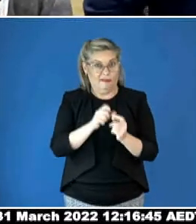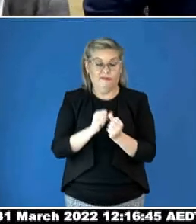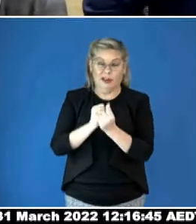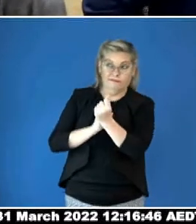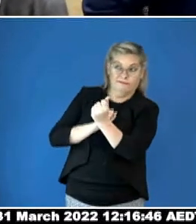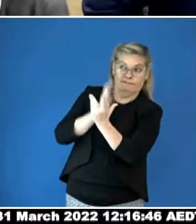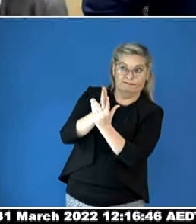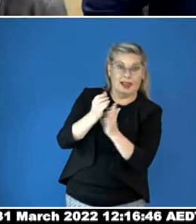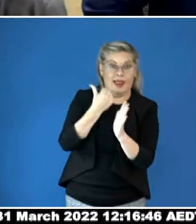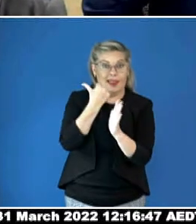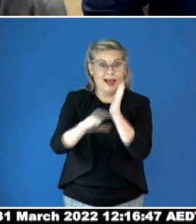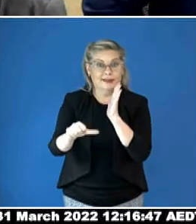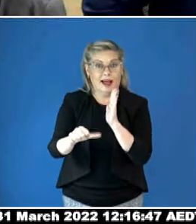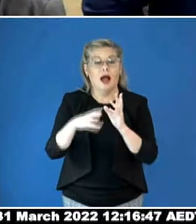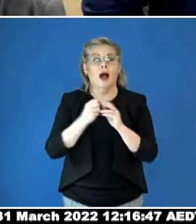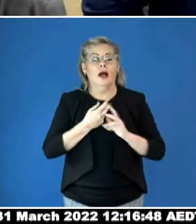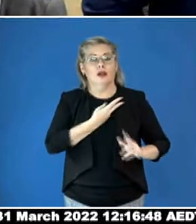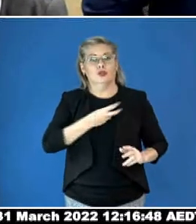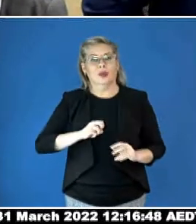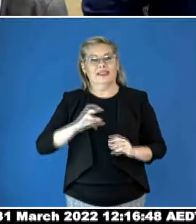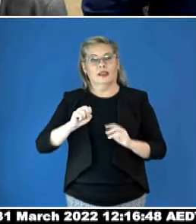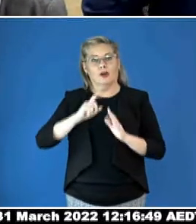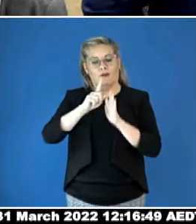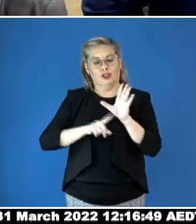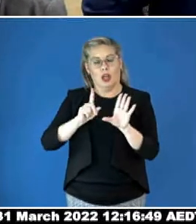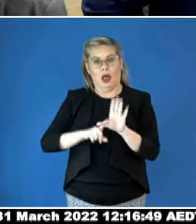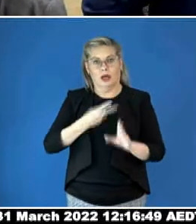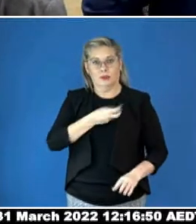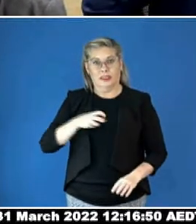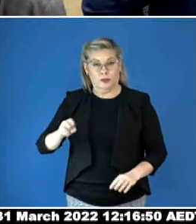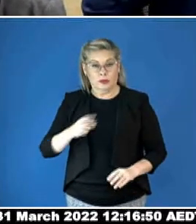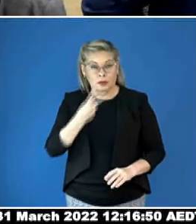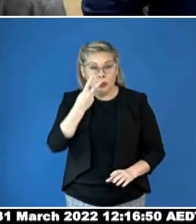20 July 2020. Yes. MS FRASER: Almost two years after the incident.